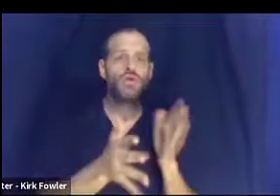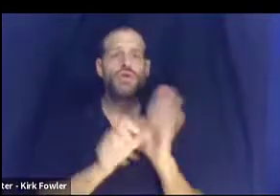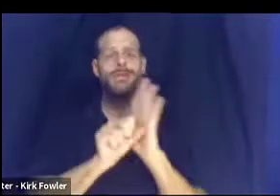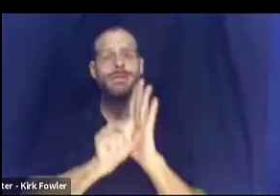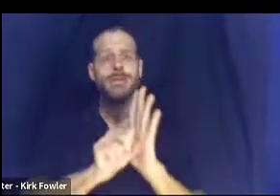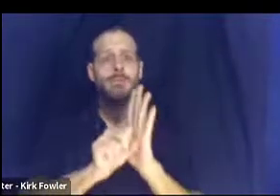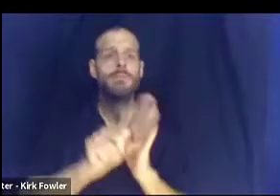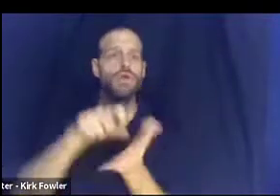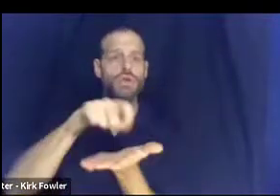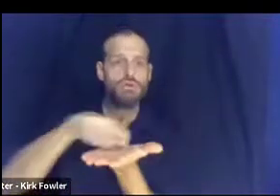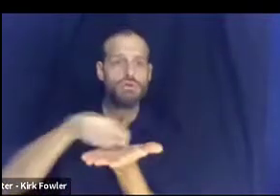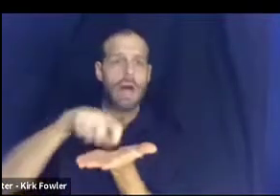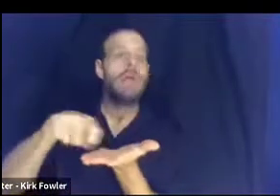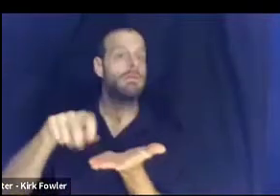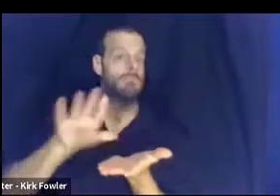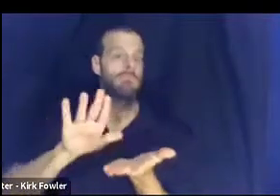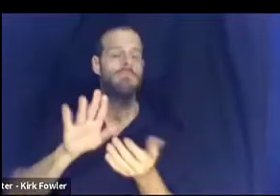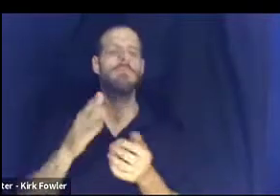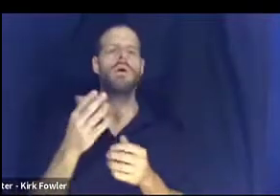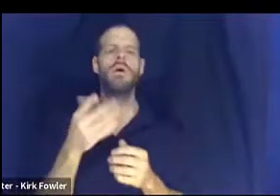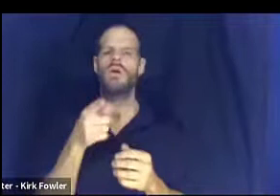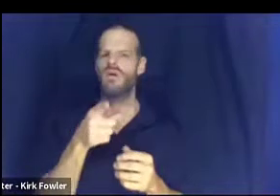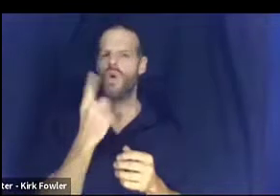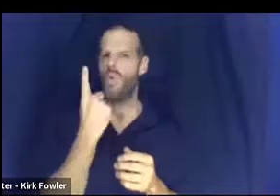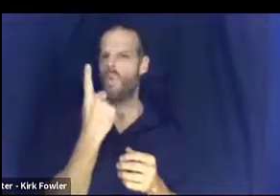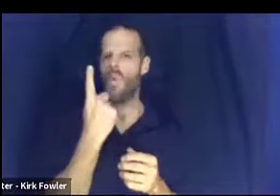The only thing I would change about ASHA's definition here,